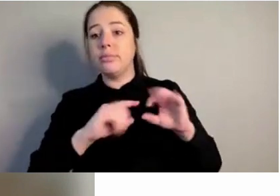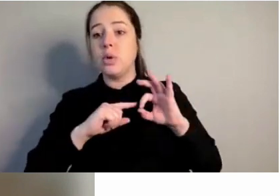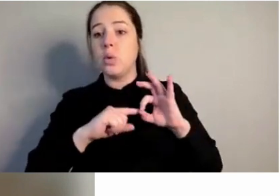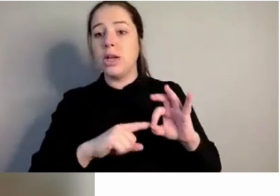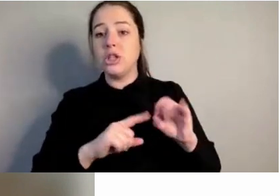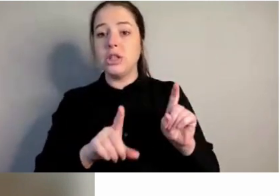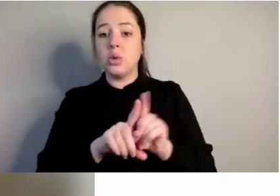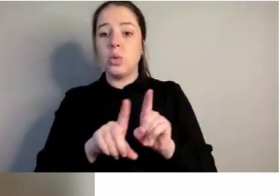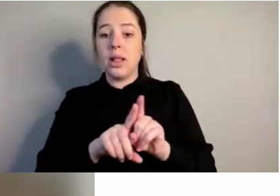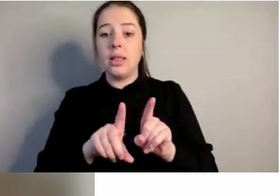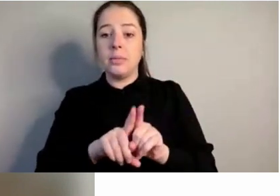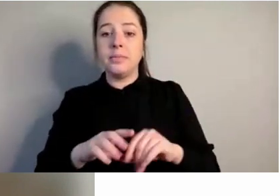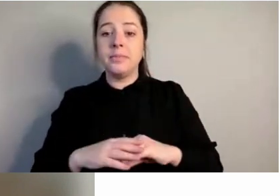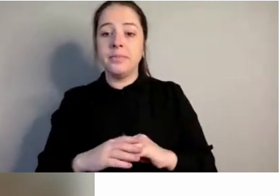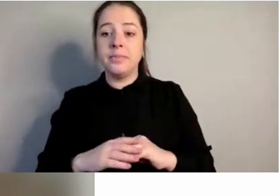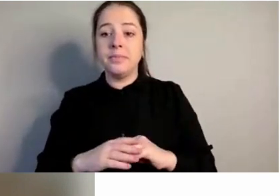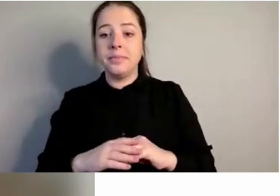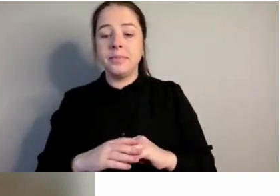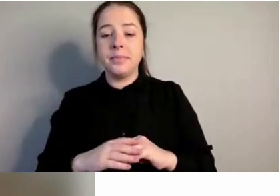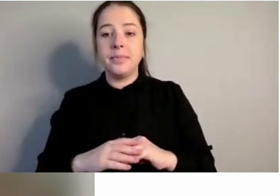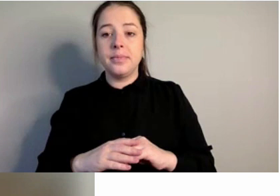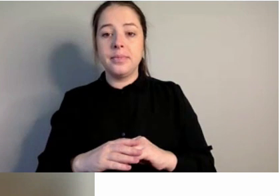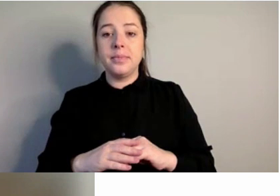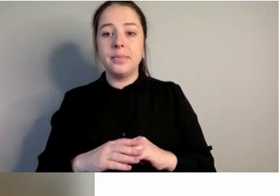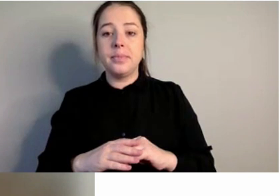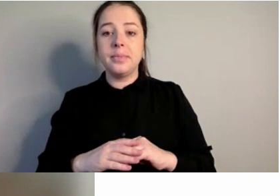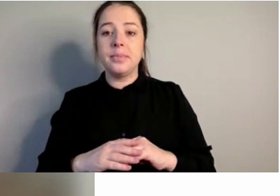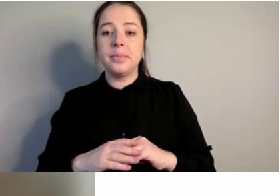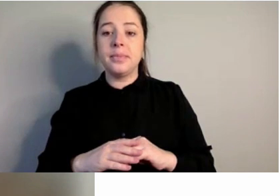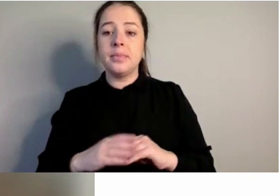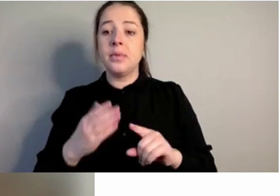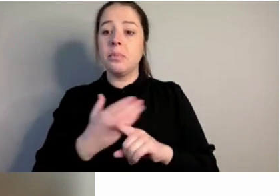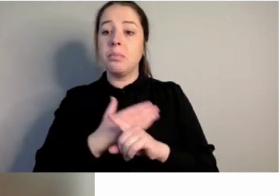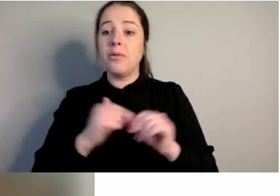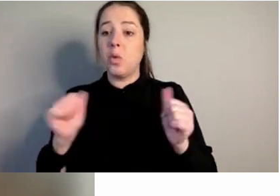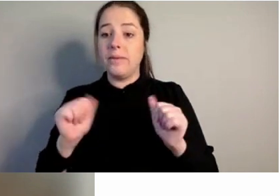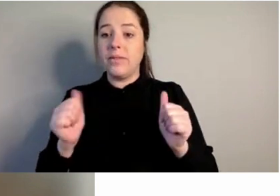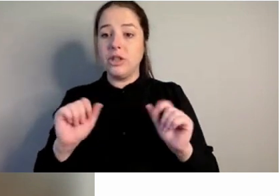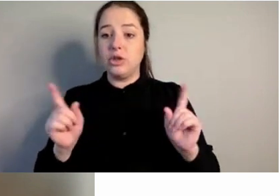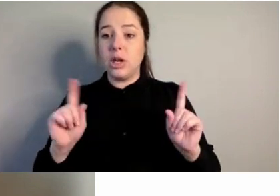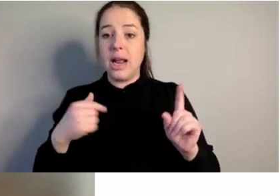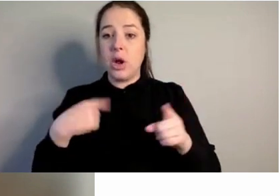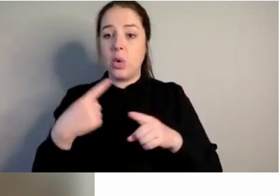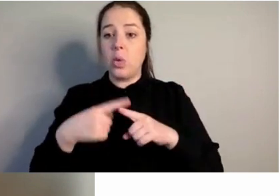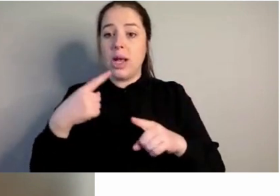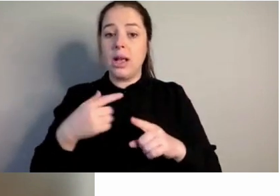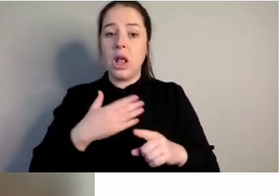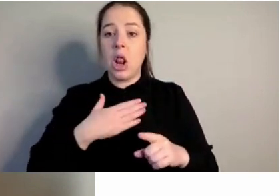to this State of the Service Roadshow South Australia event. Before we sign out today, I'd very quickly like to share a quick note